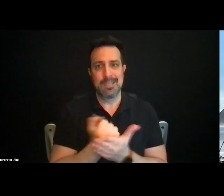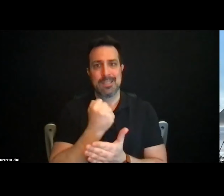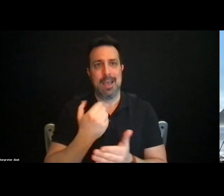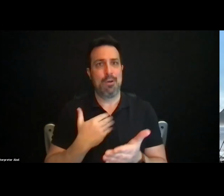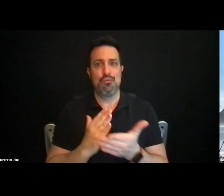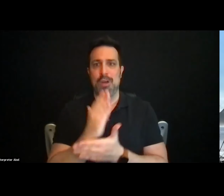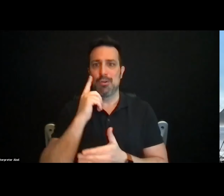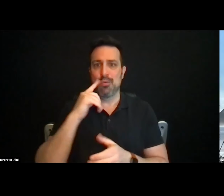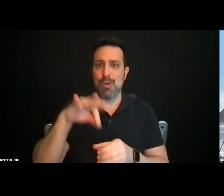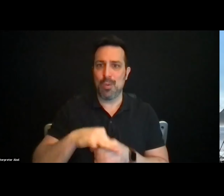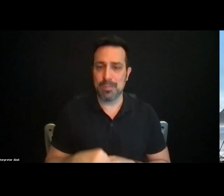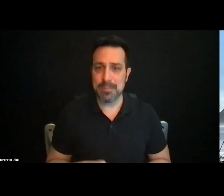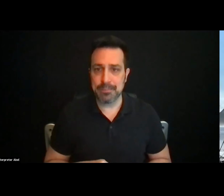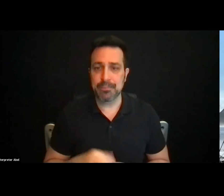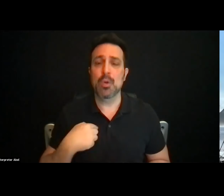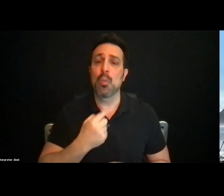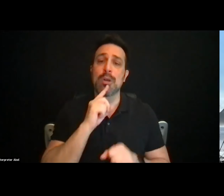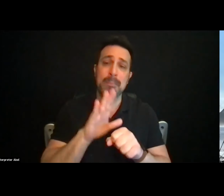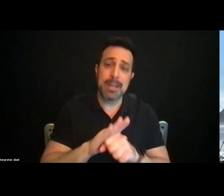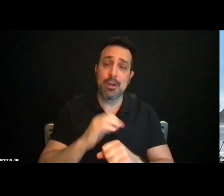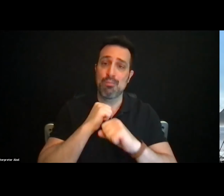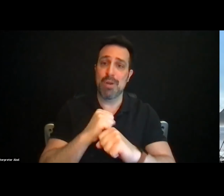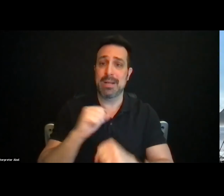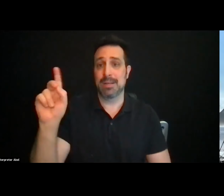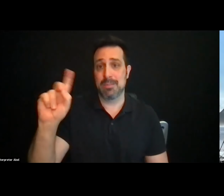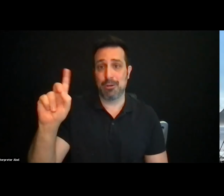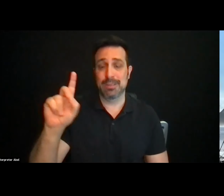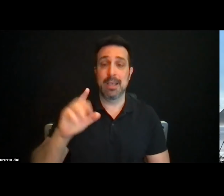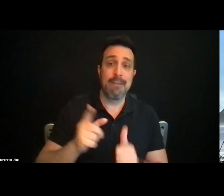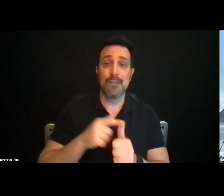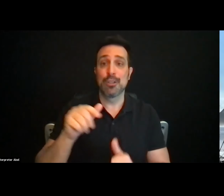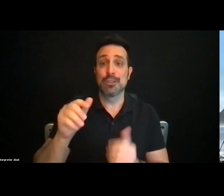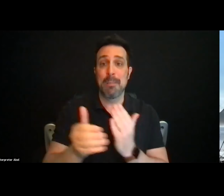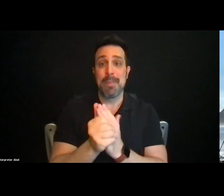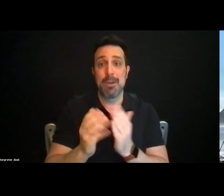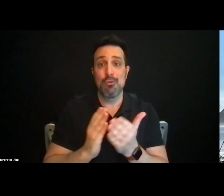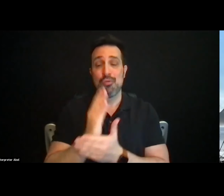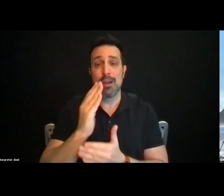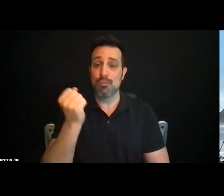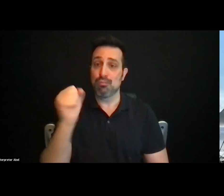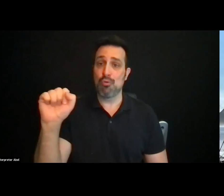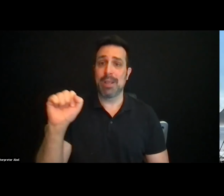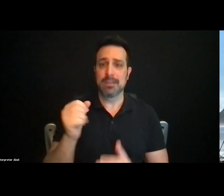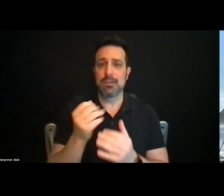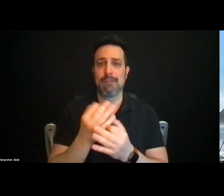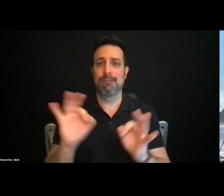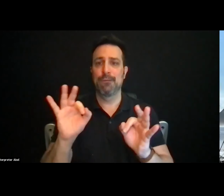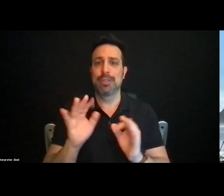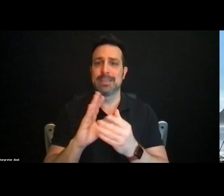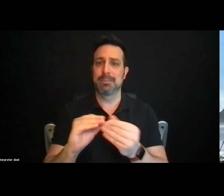including incarcerated individuals to have the resources and access they need to exercise the right